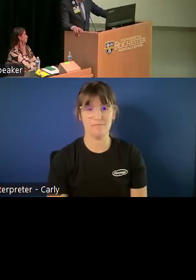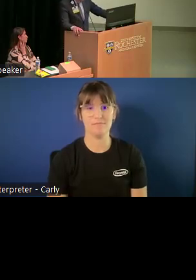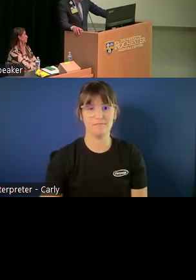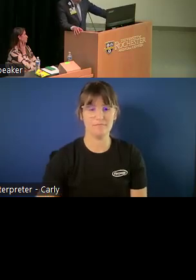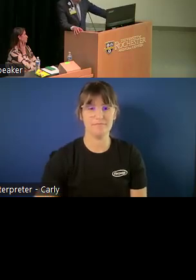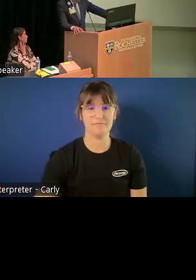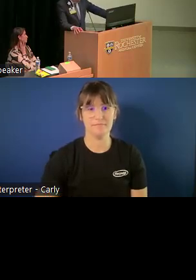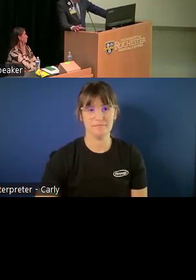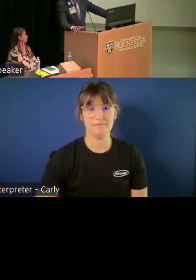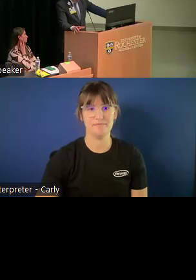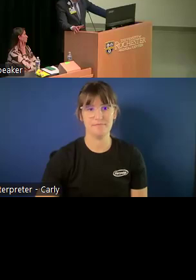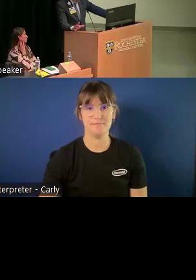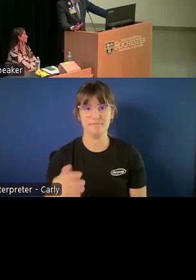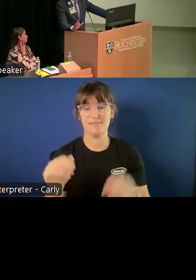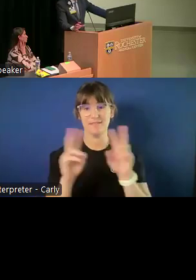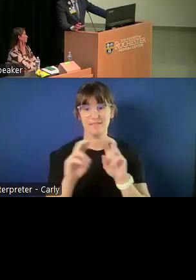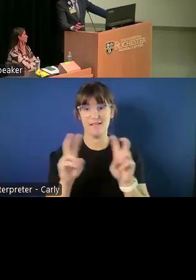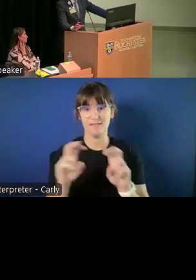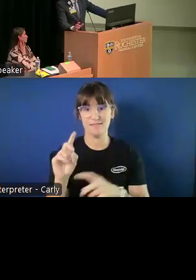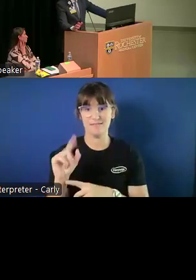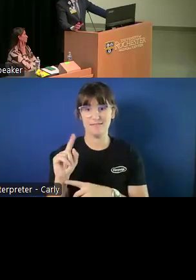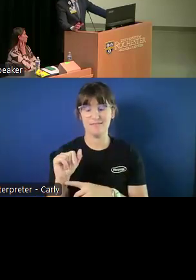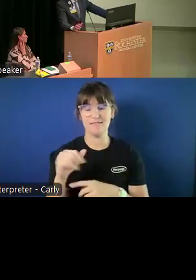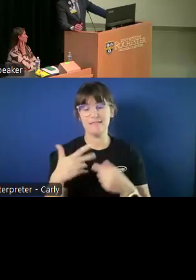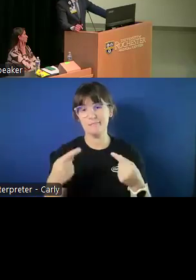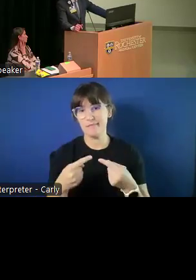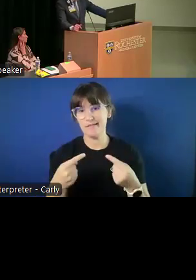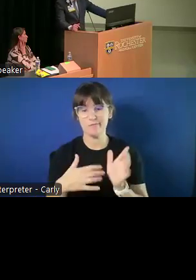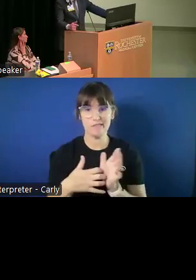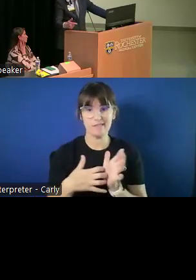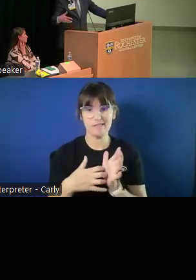um about the pain points and types of inter interventions folks were interested in and